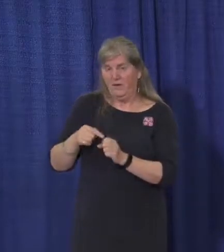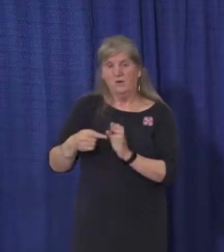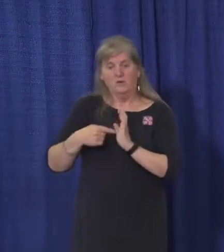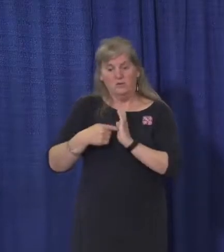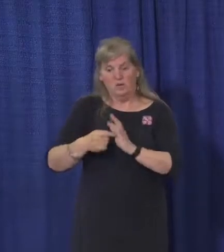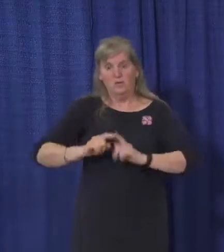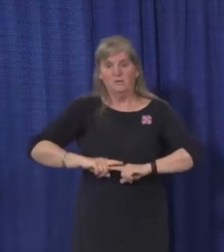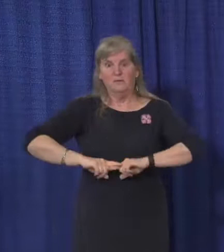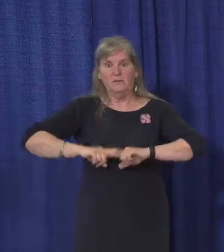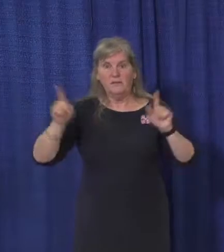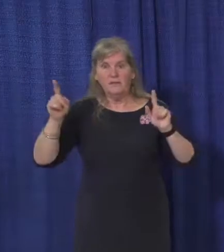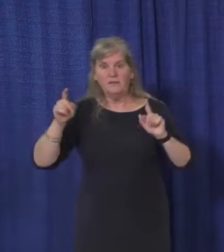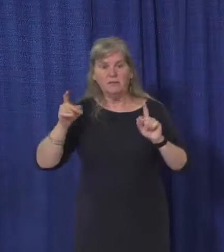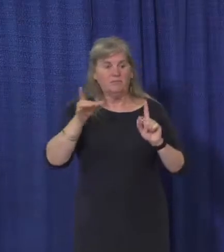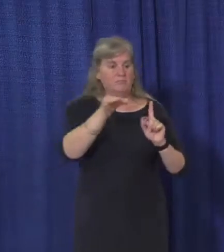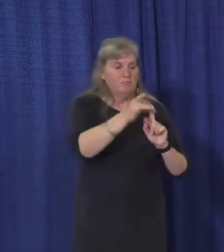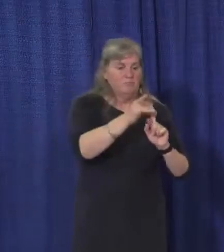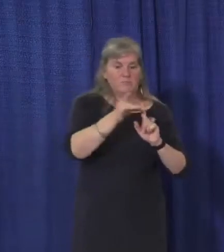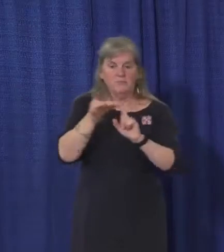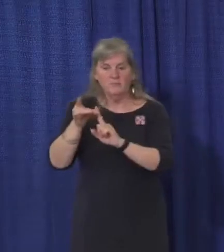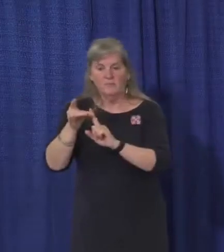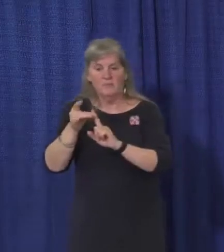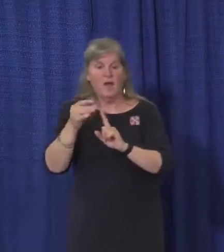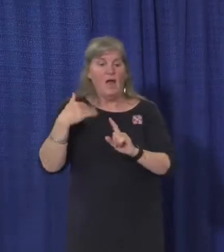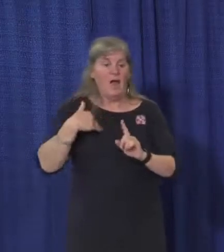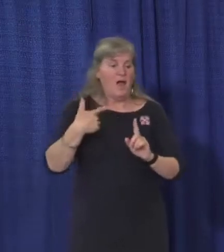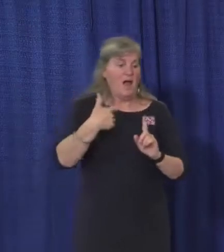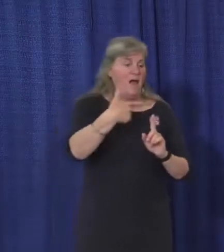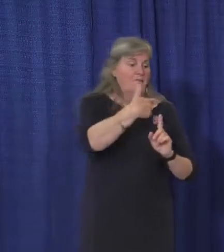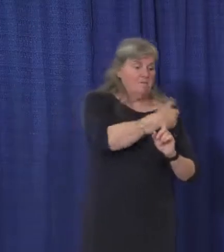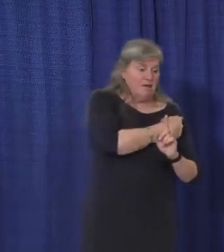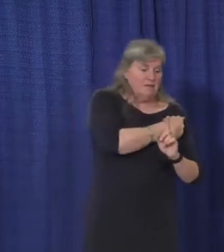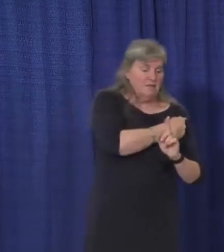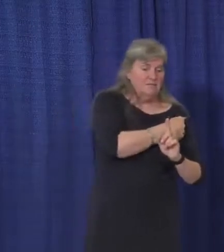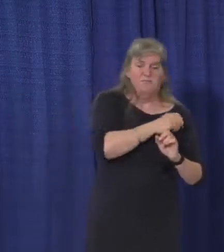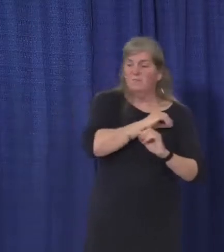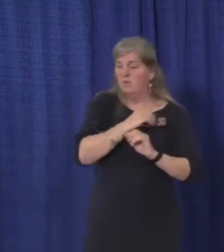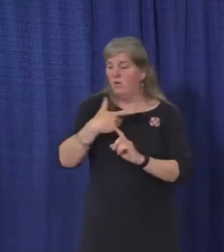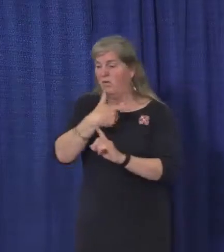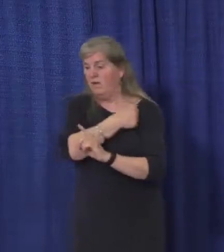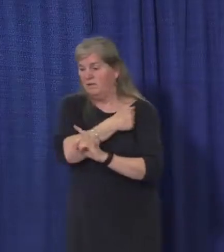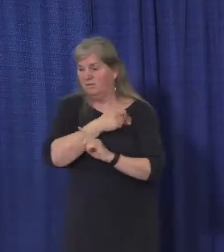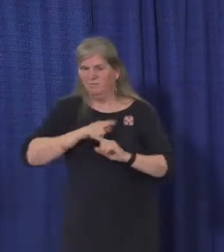difference in outcomes.